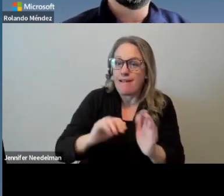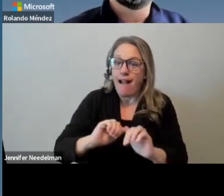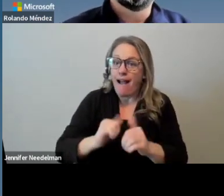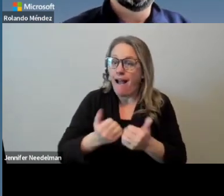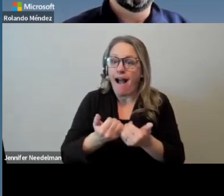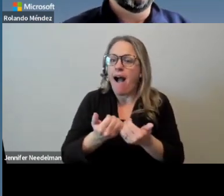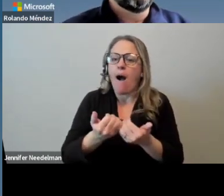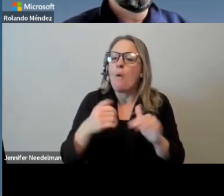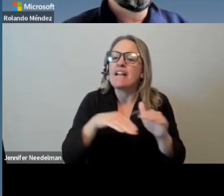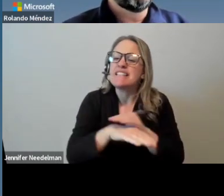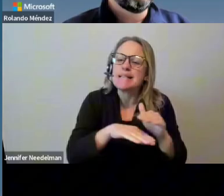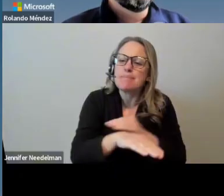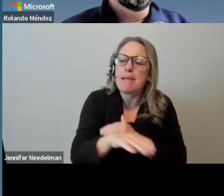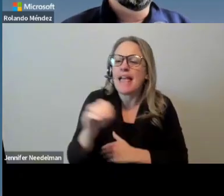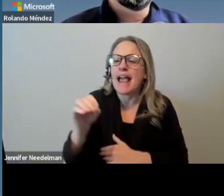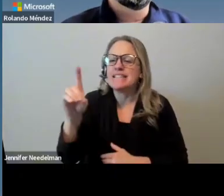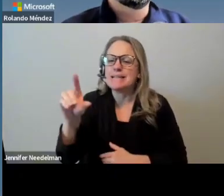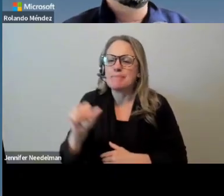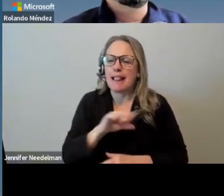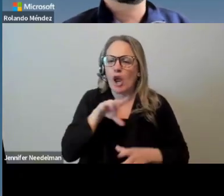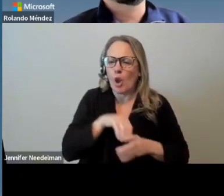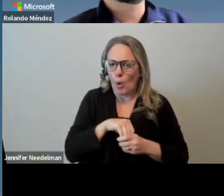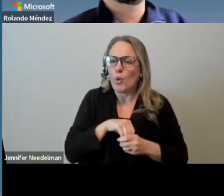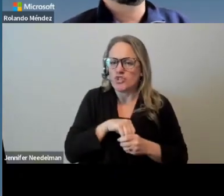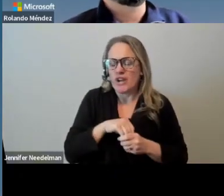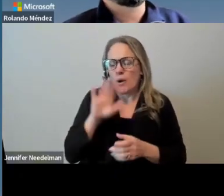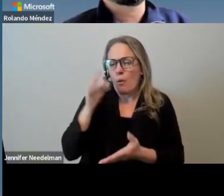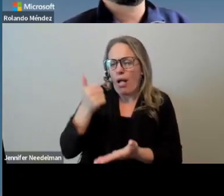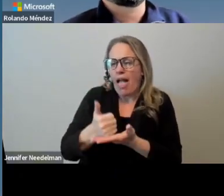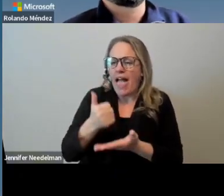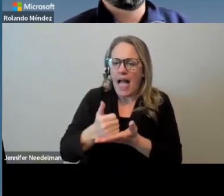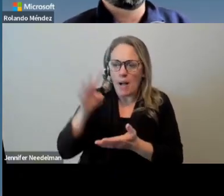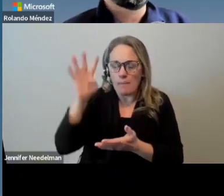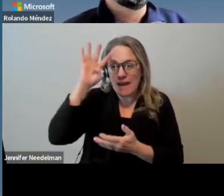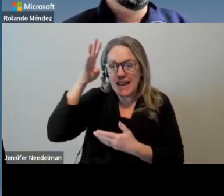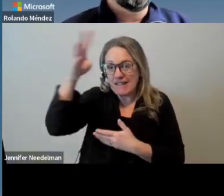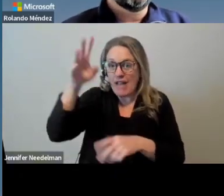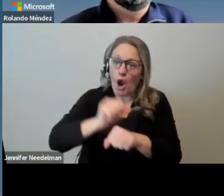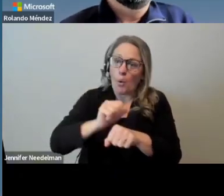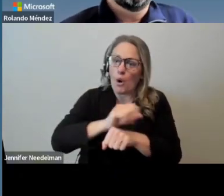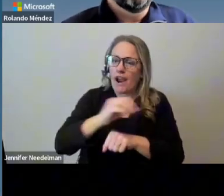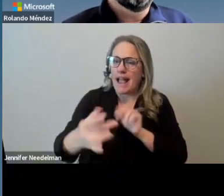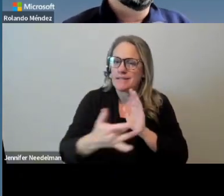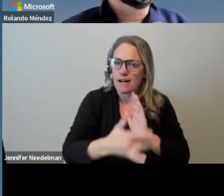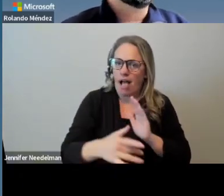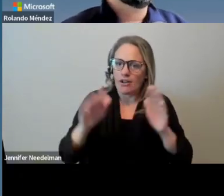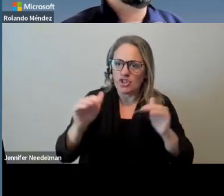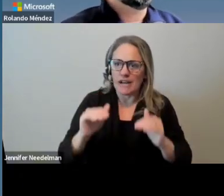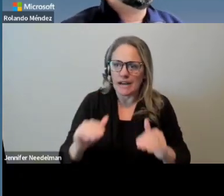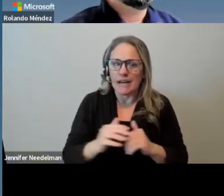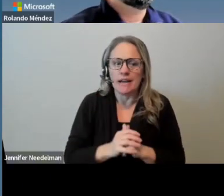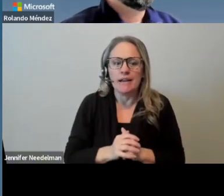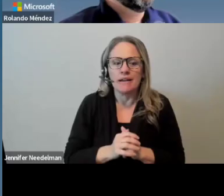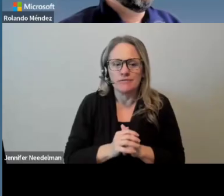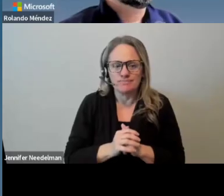and disability inclusion helps innovate work technology and drive innovation.